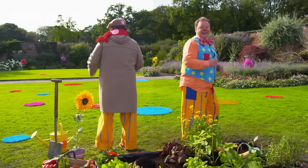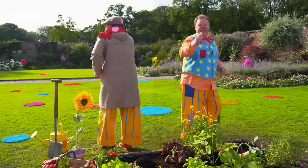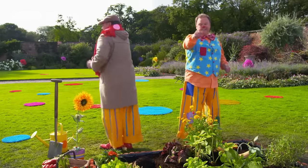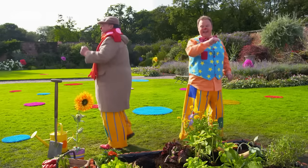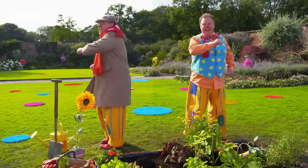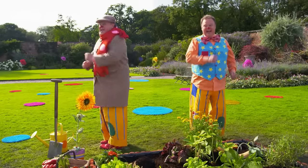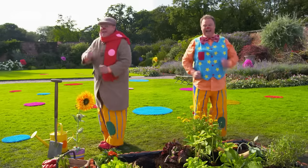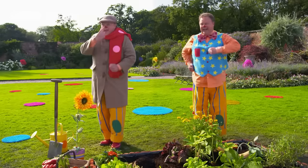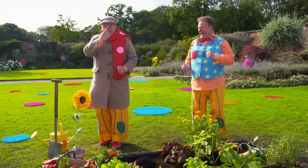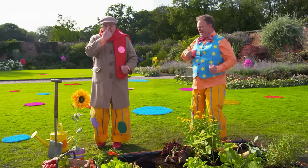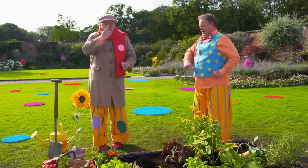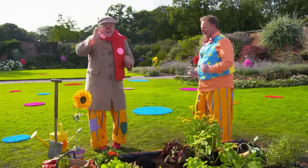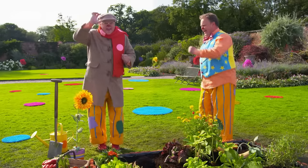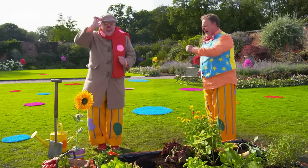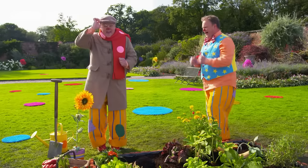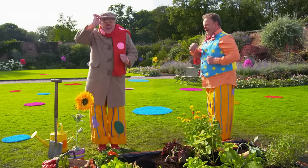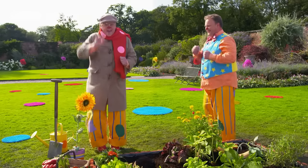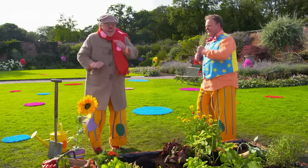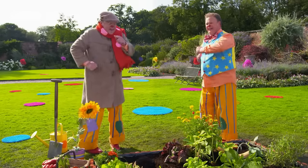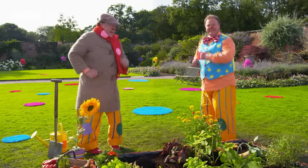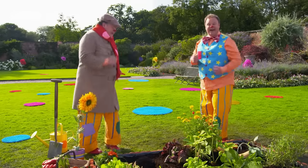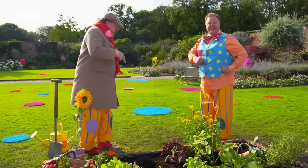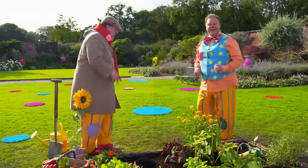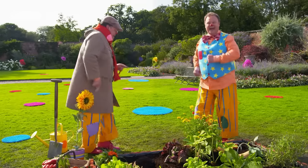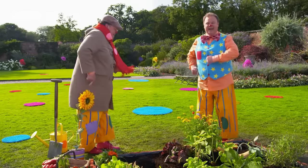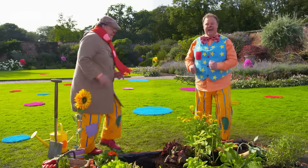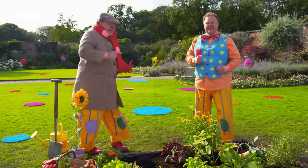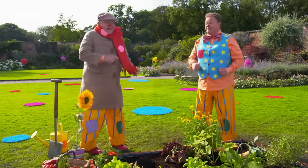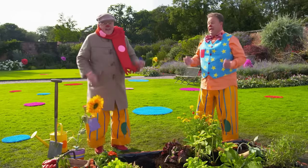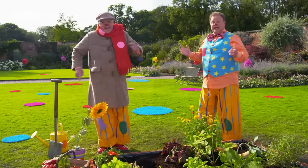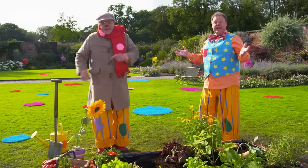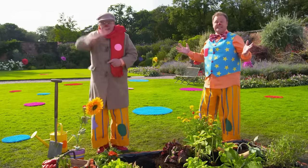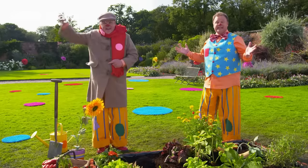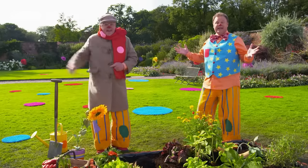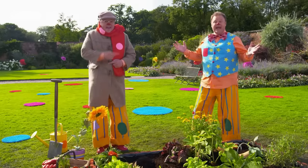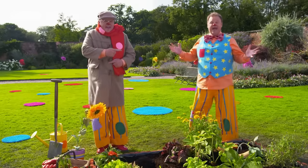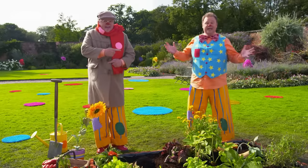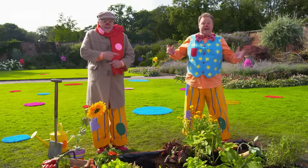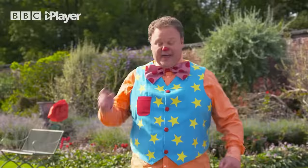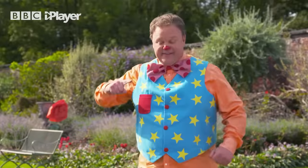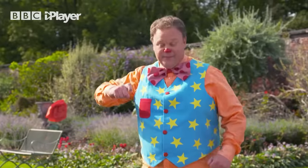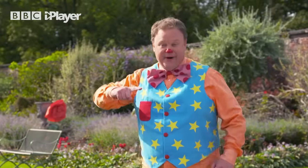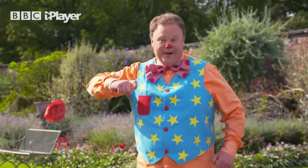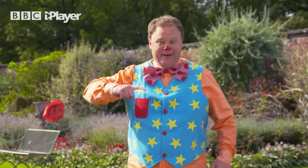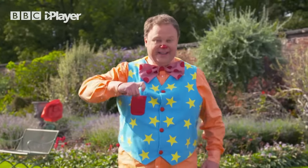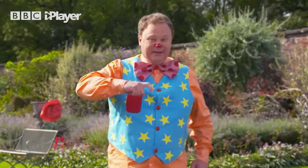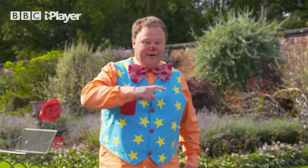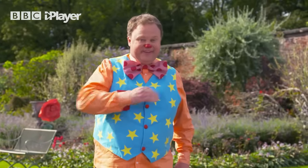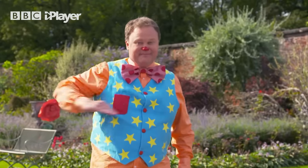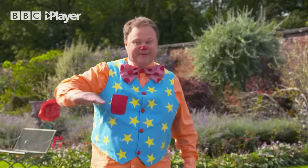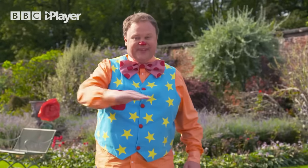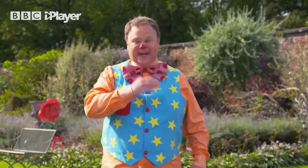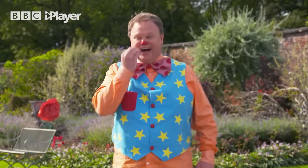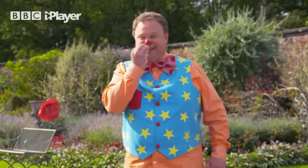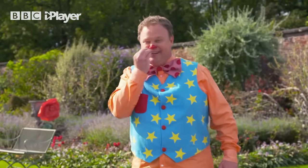good wiggling oh well done grandad let's sing it again there's a worm at the bottom of the garden